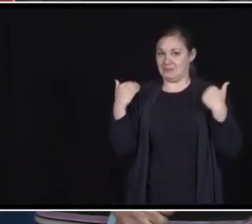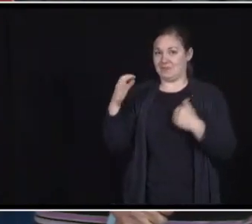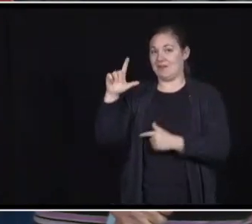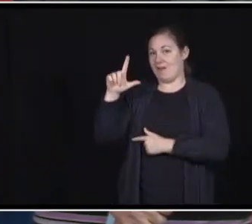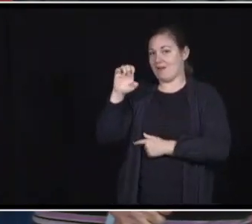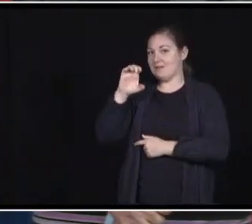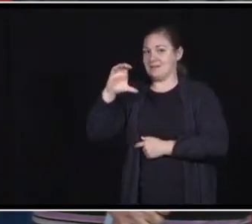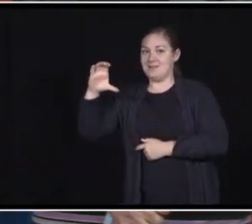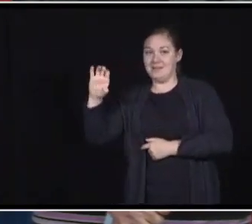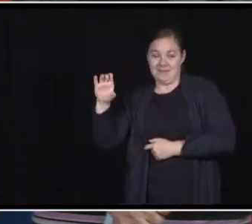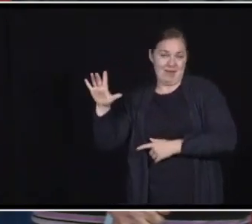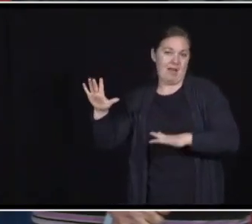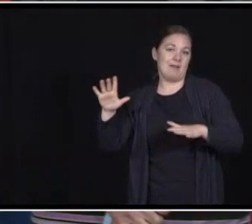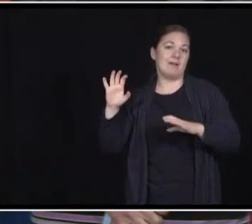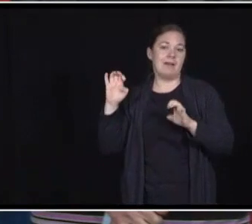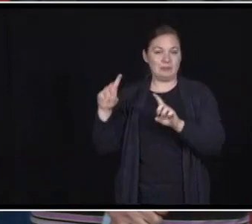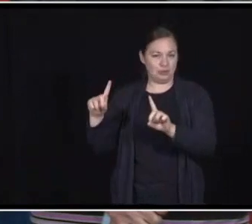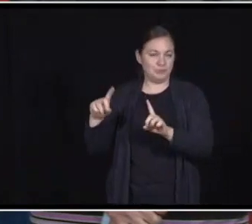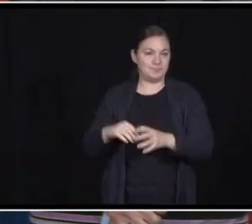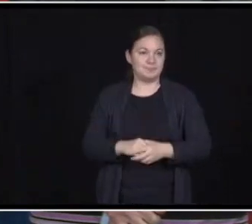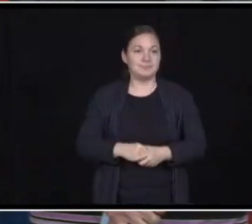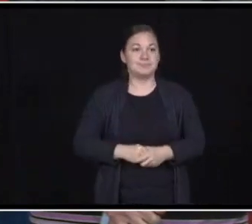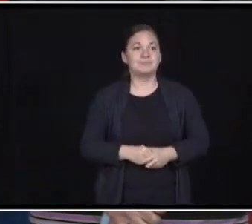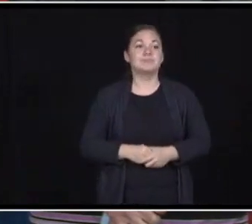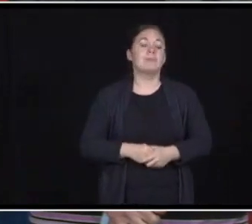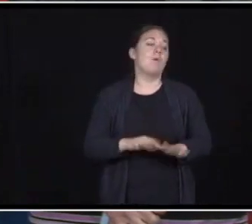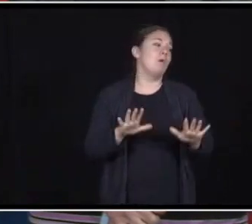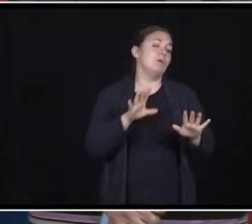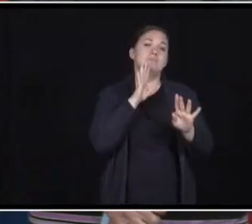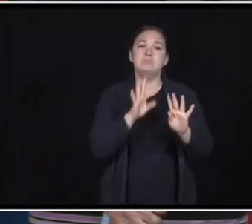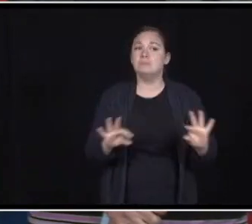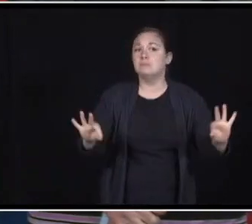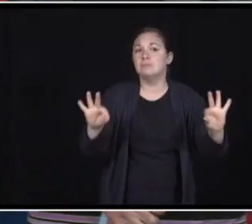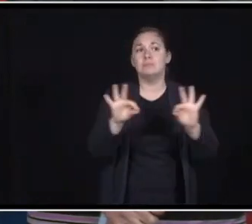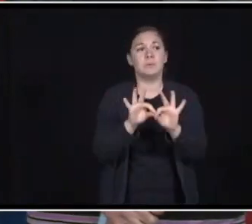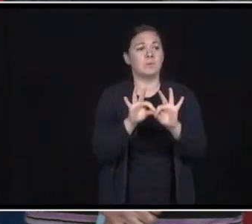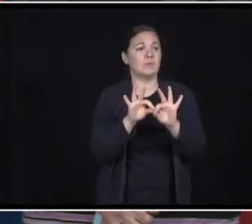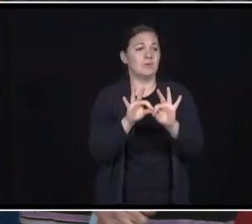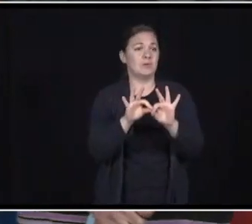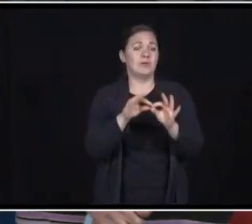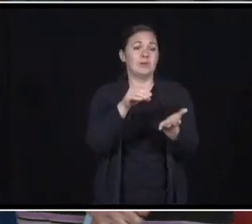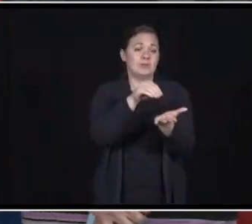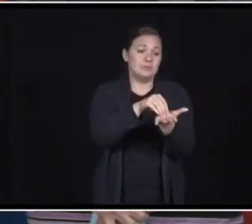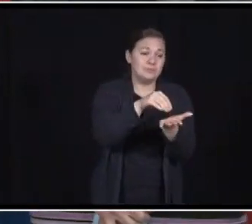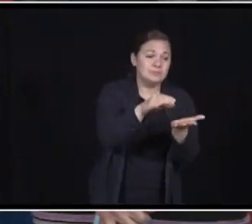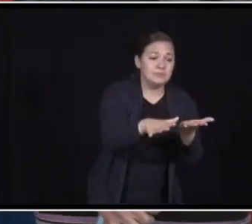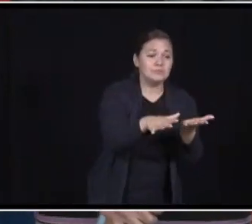If we stick together, we will get through this. Thank you and God bless the people of Ontario.